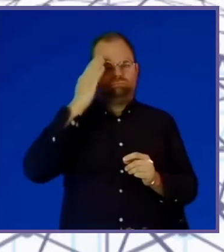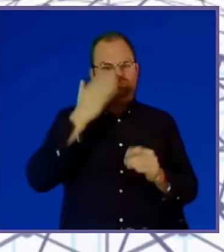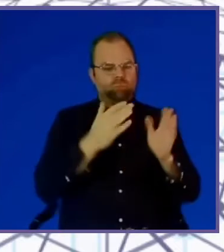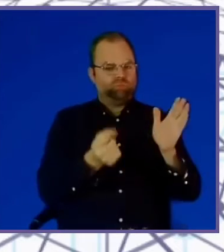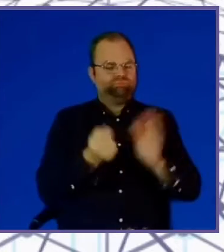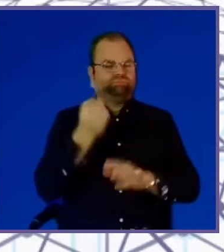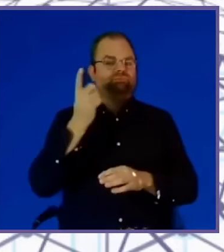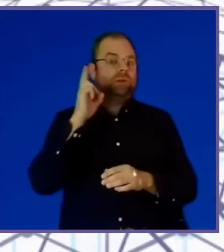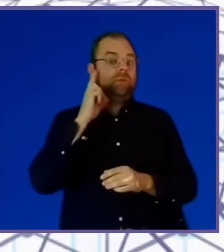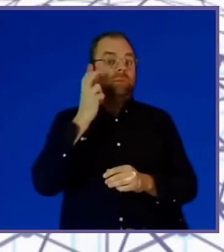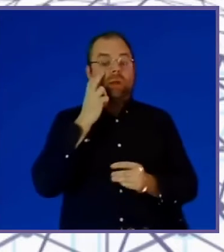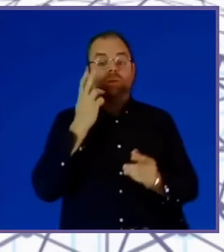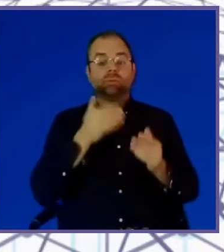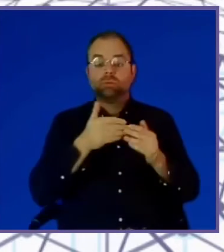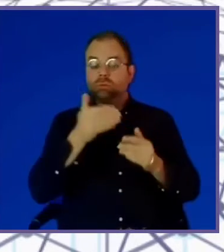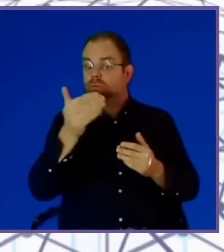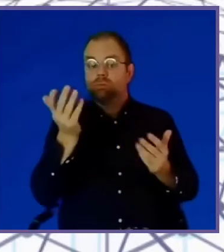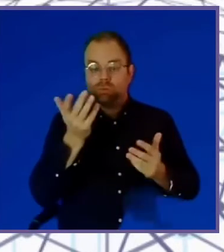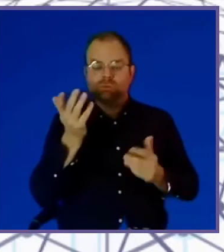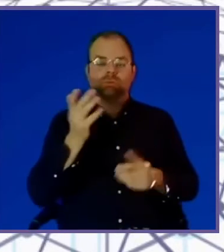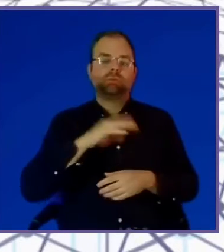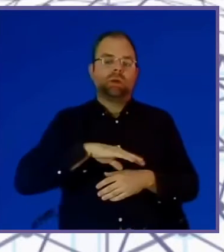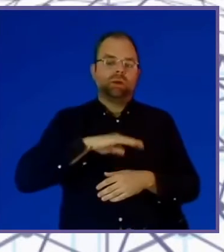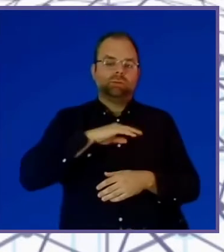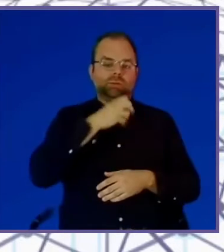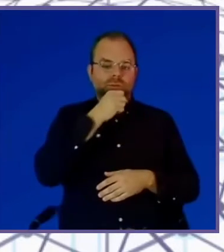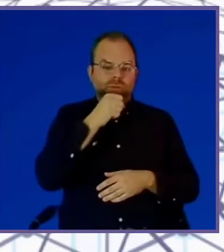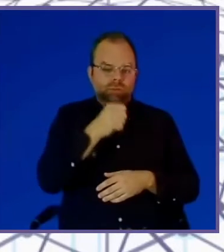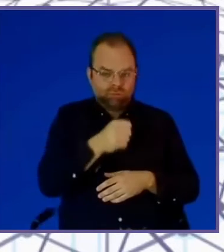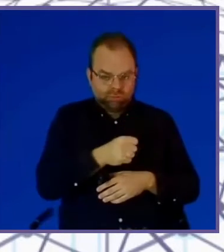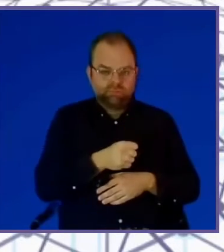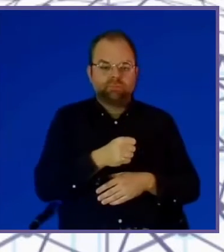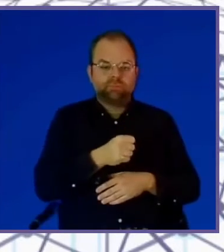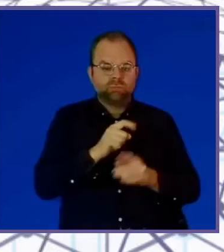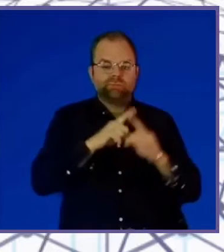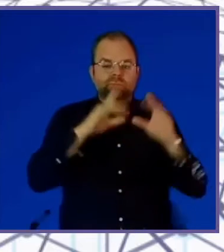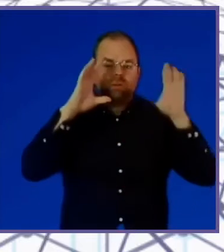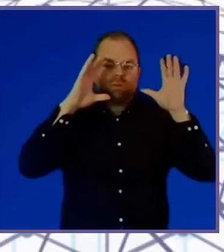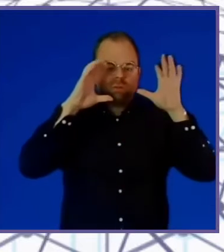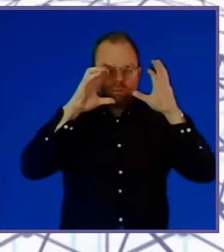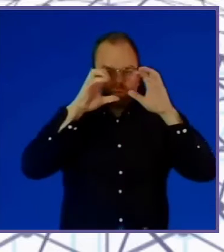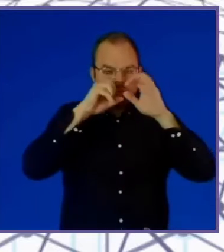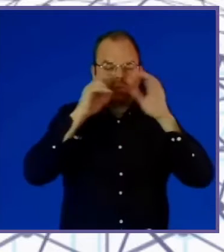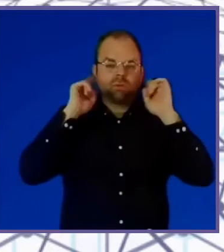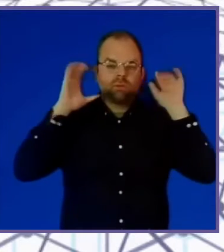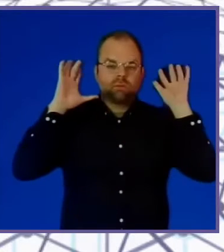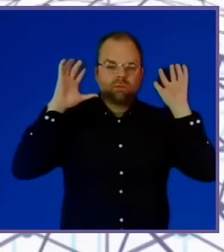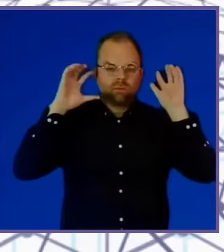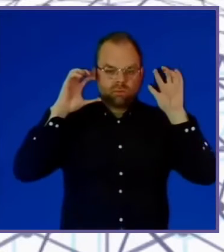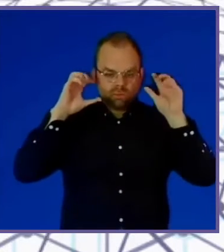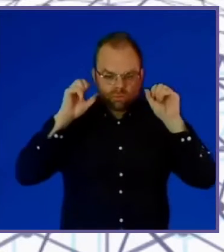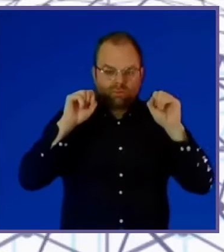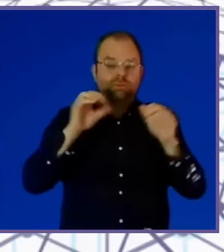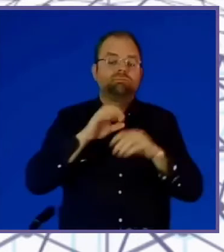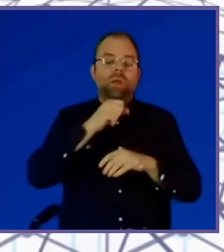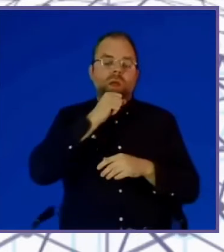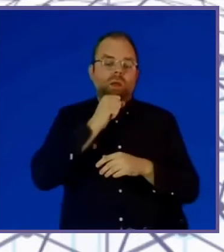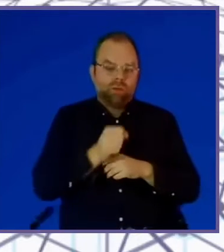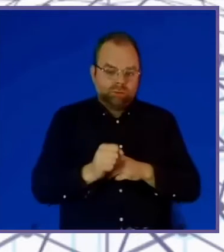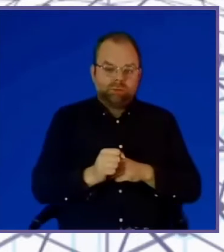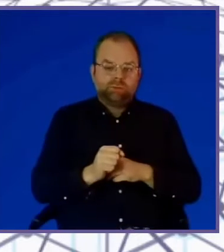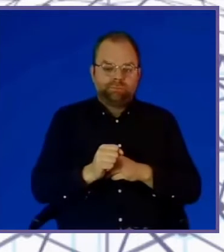think this one is not for you, you may want to think again. It can happen to anyone.